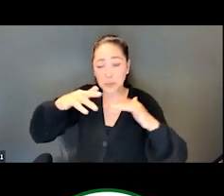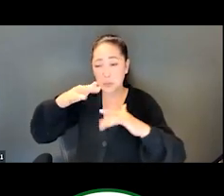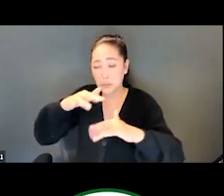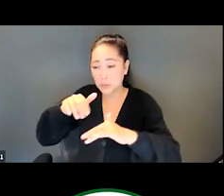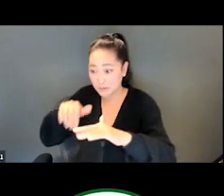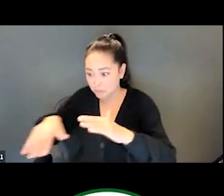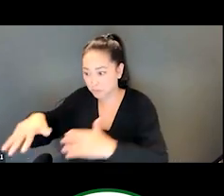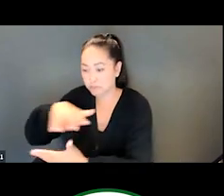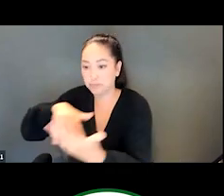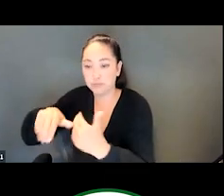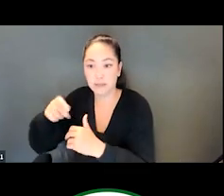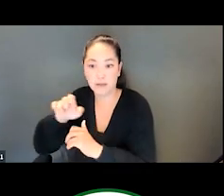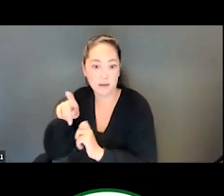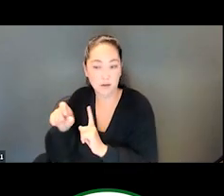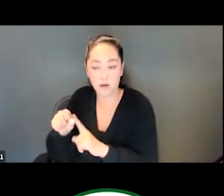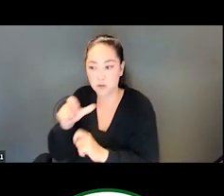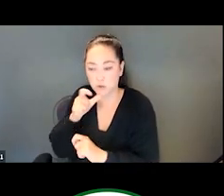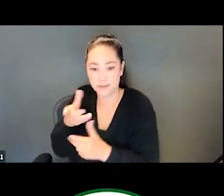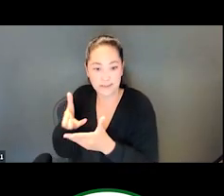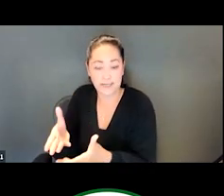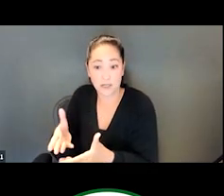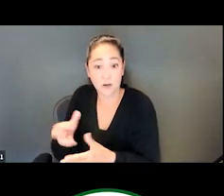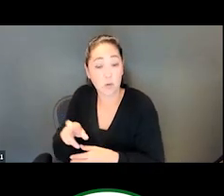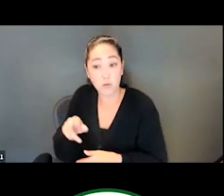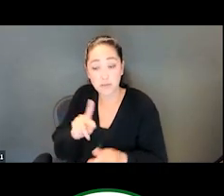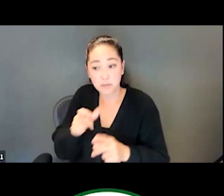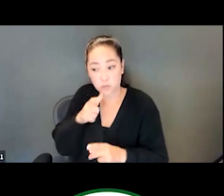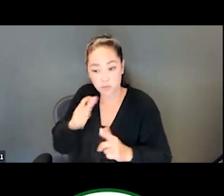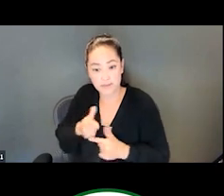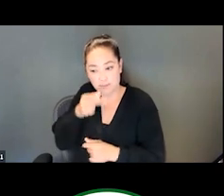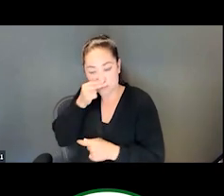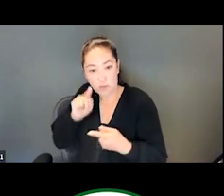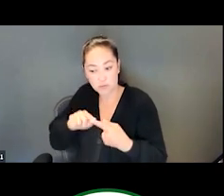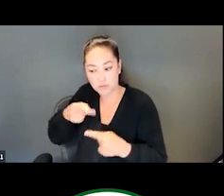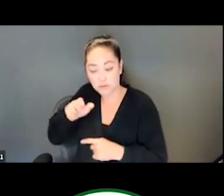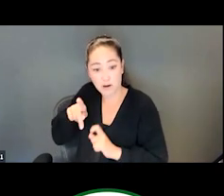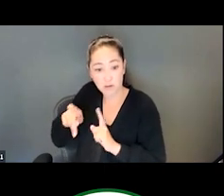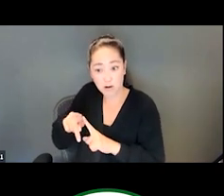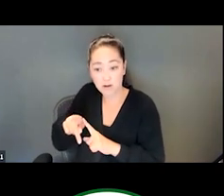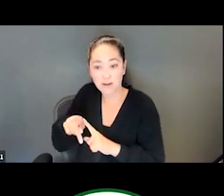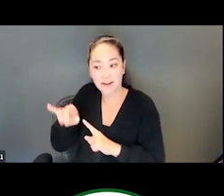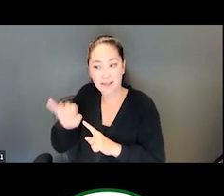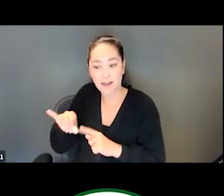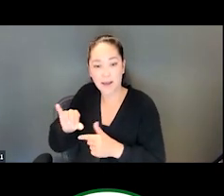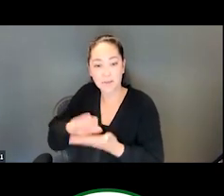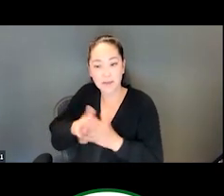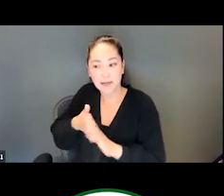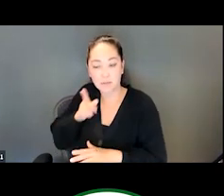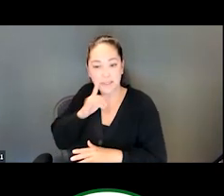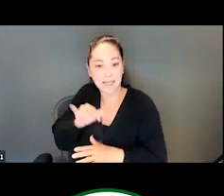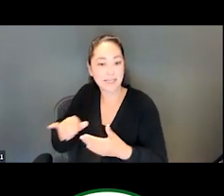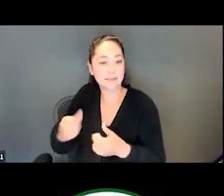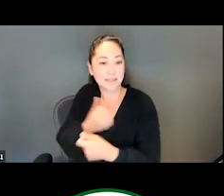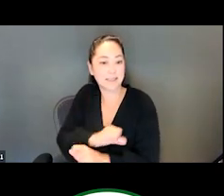Haven and Harbor for people to be safe. Or their, buildings that are. And which the air